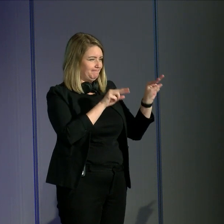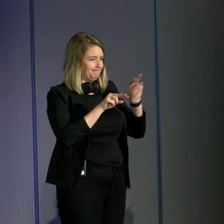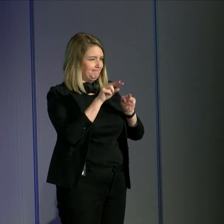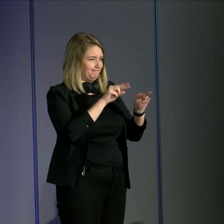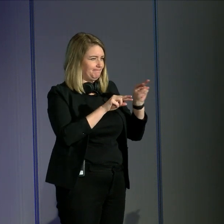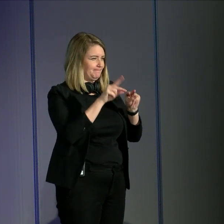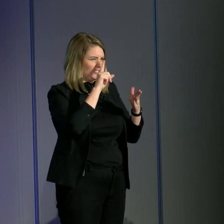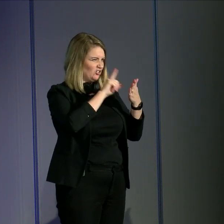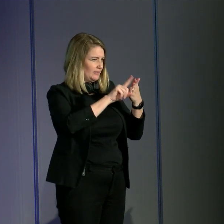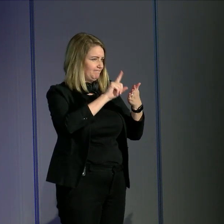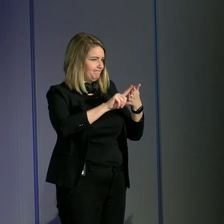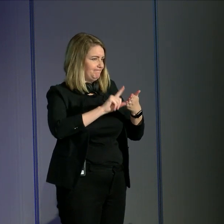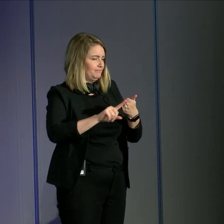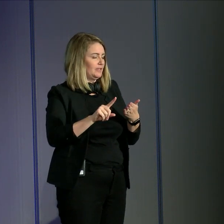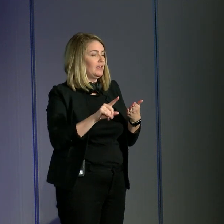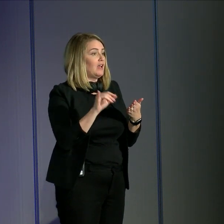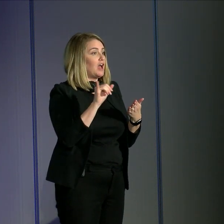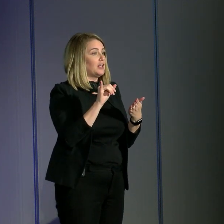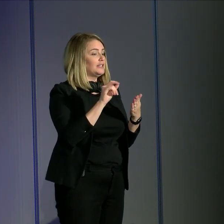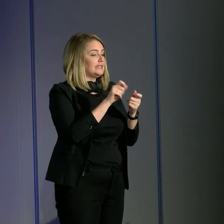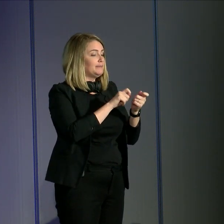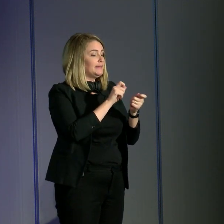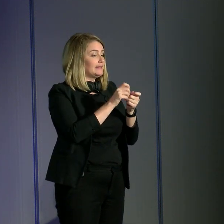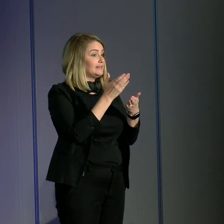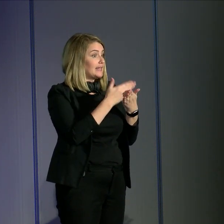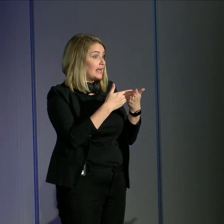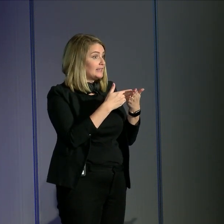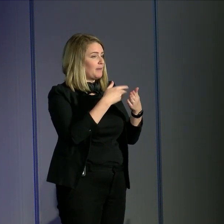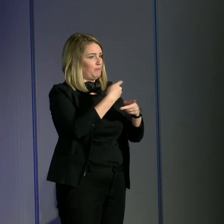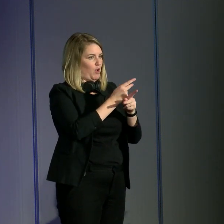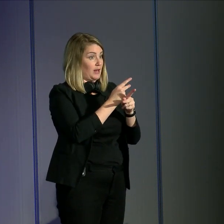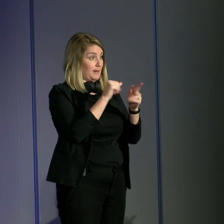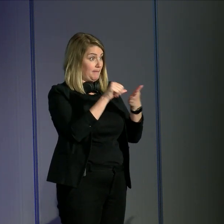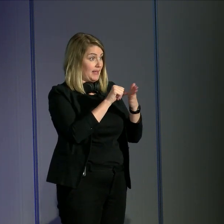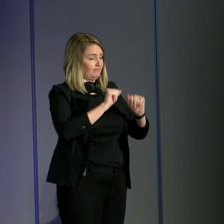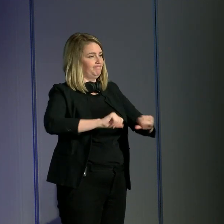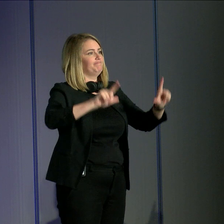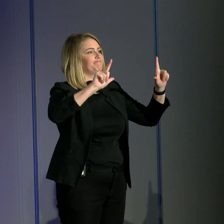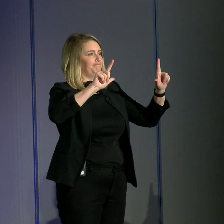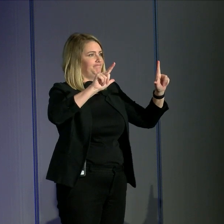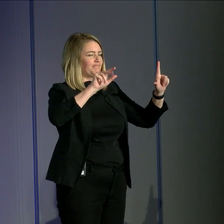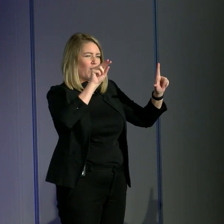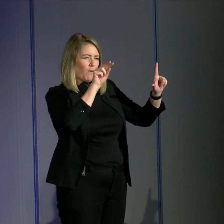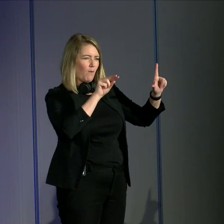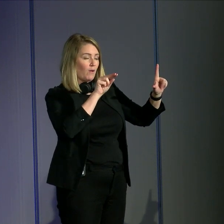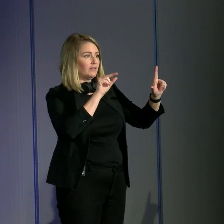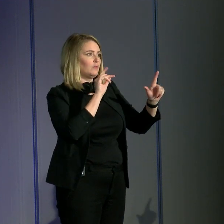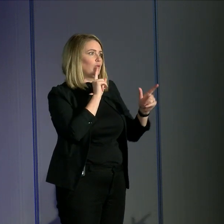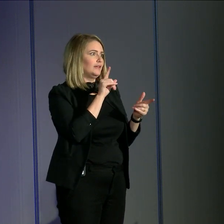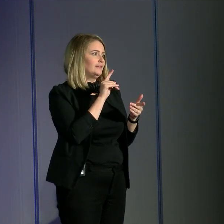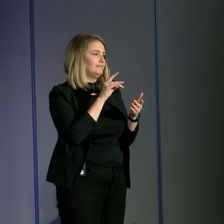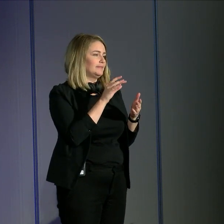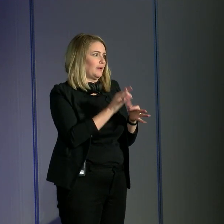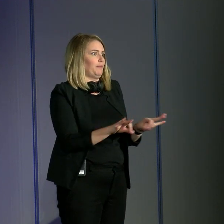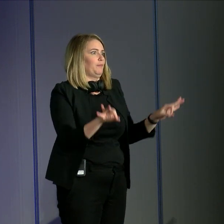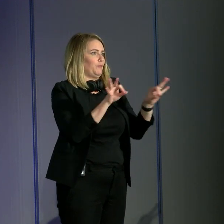And we're pulling out product pages that are core to the site for particular analysis.